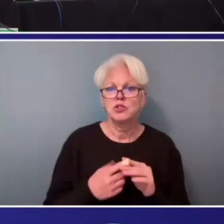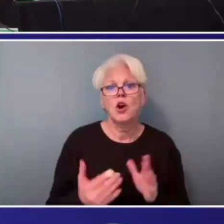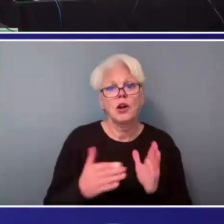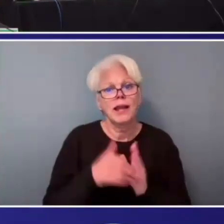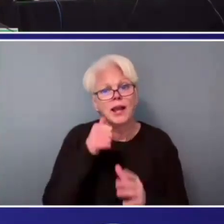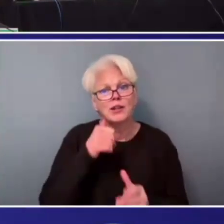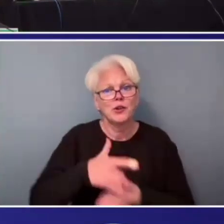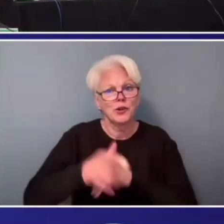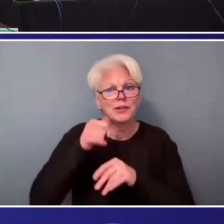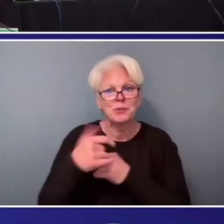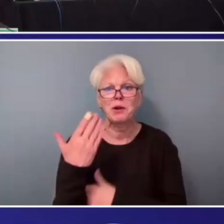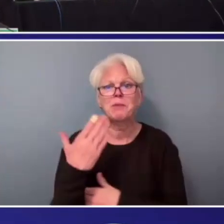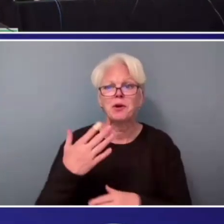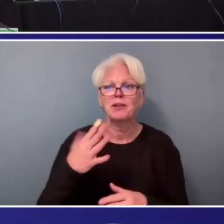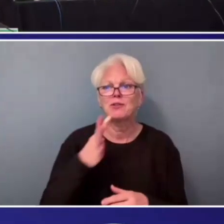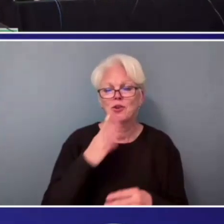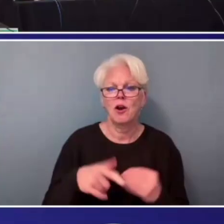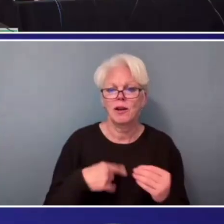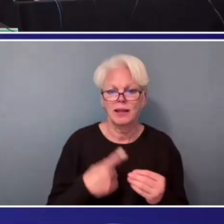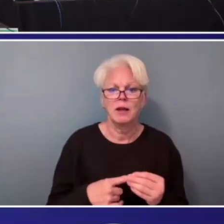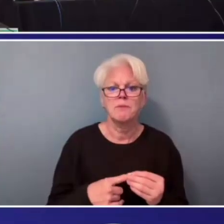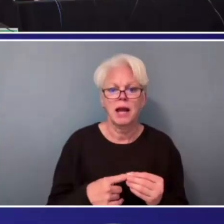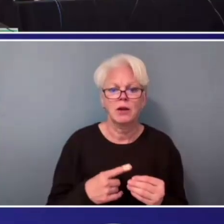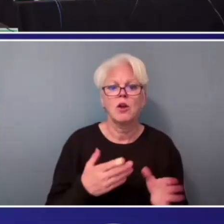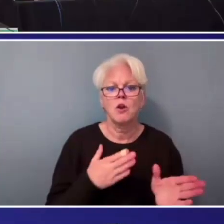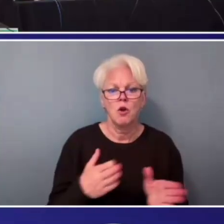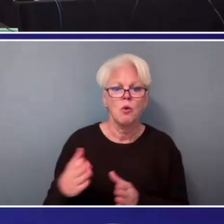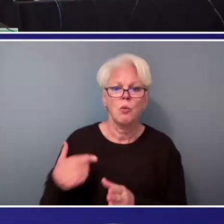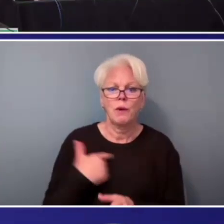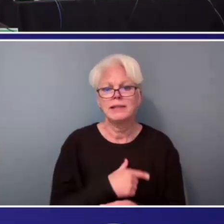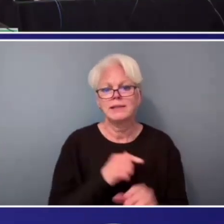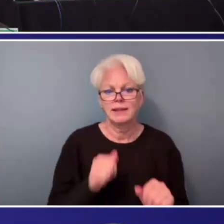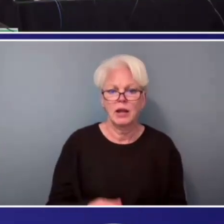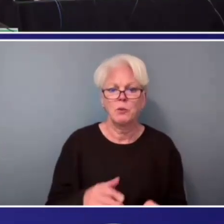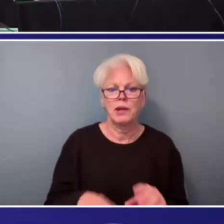tomorrow, talking about, you know, ways that we can maybe find some common ground.